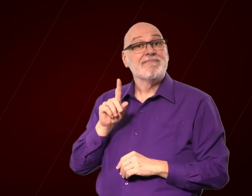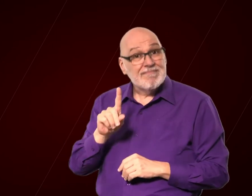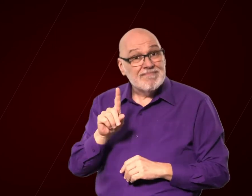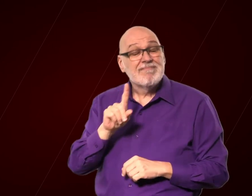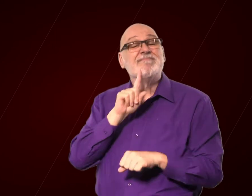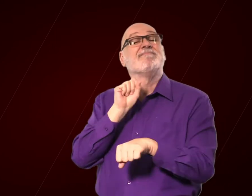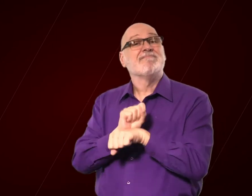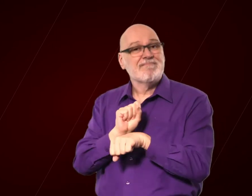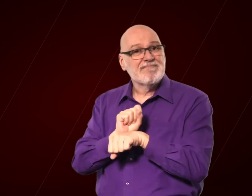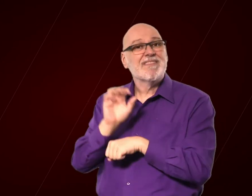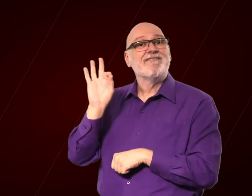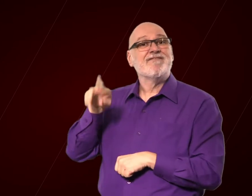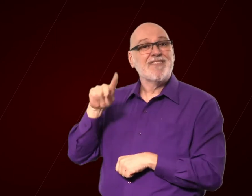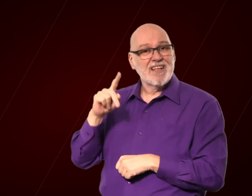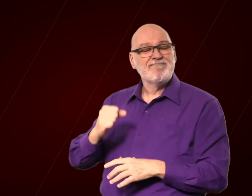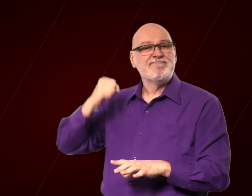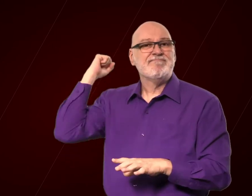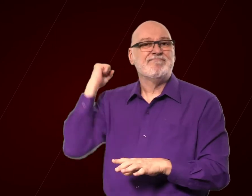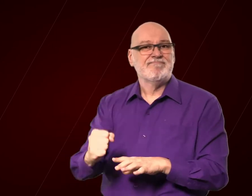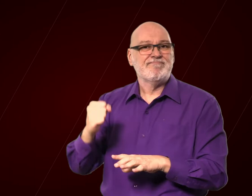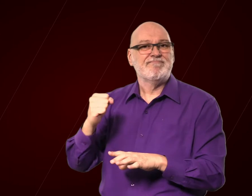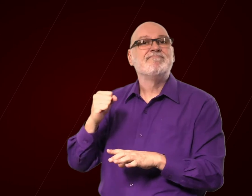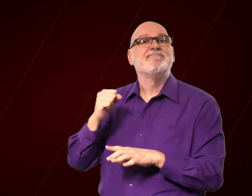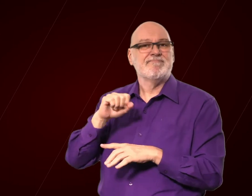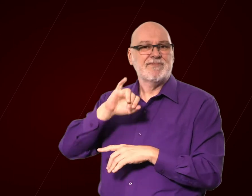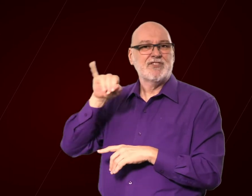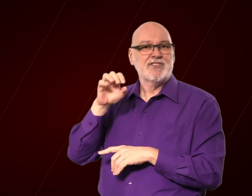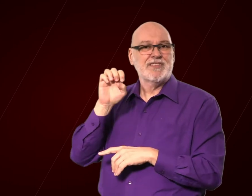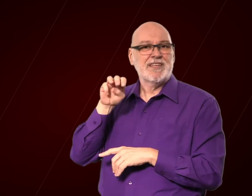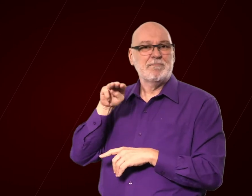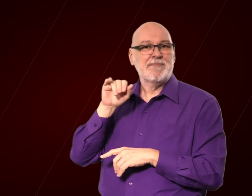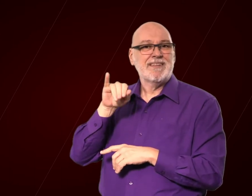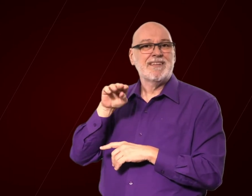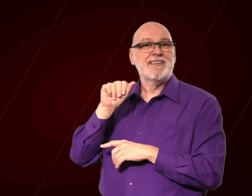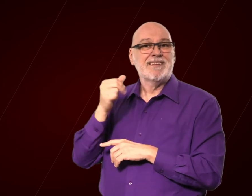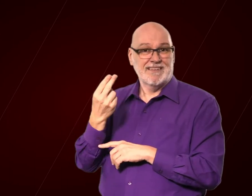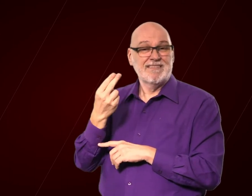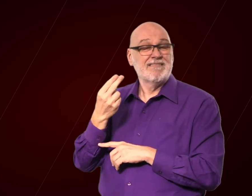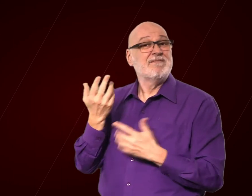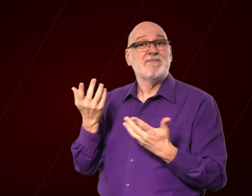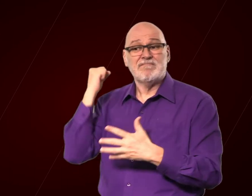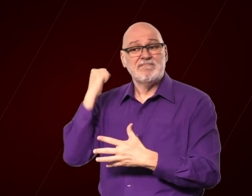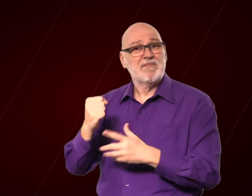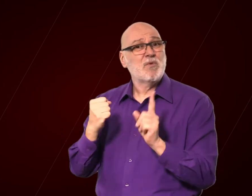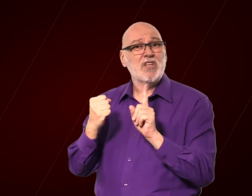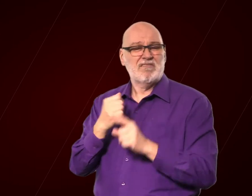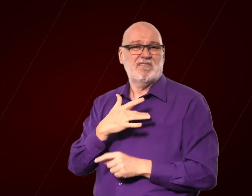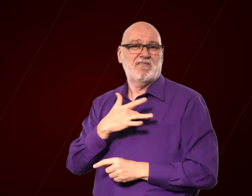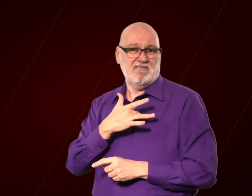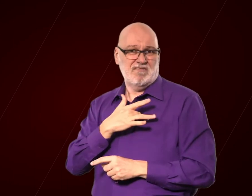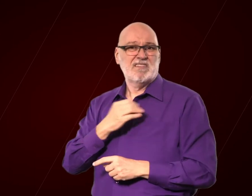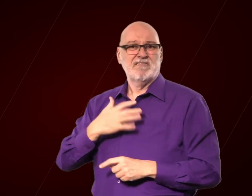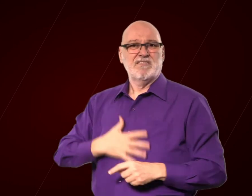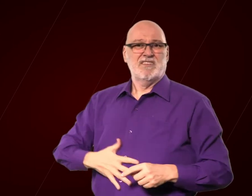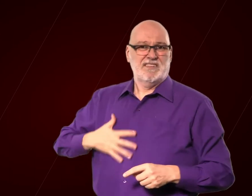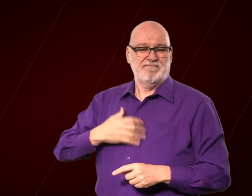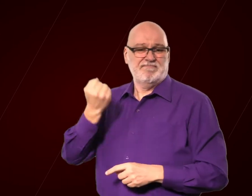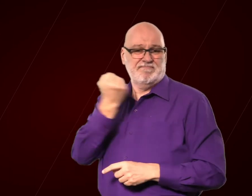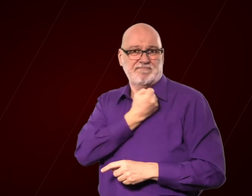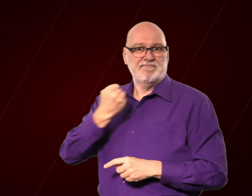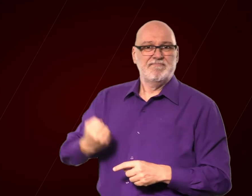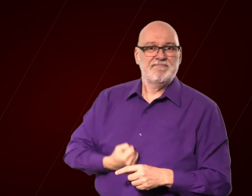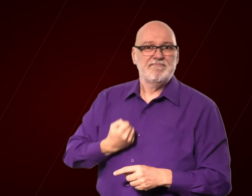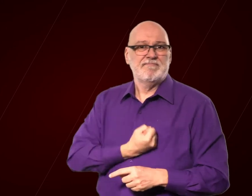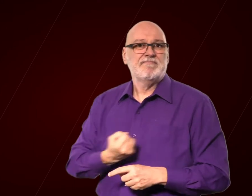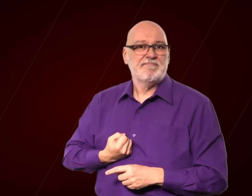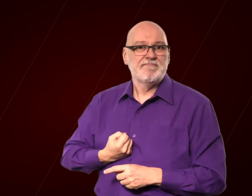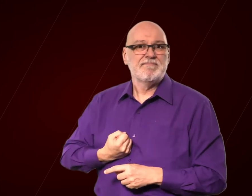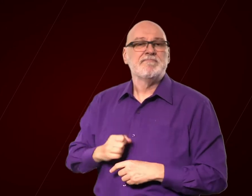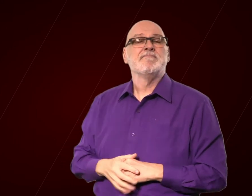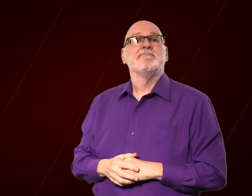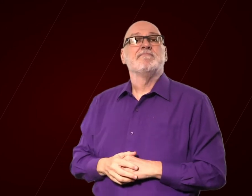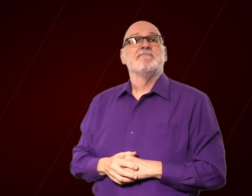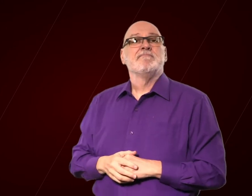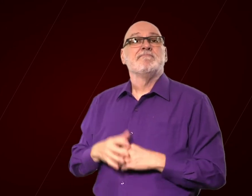But, Frank stabbed Jemimah in the heart and chest.